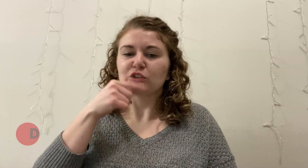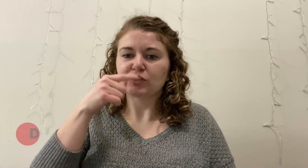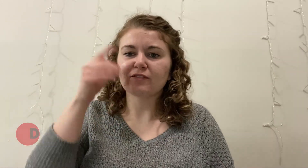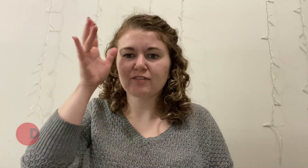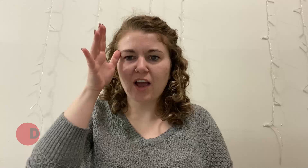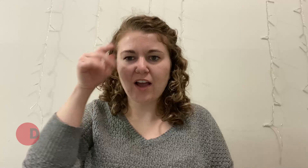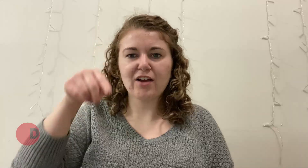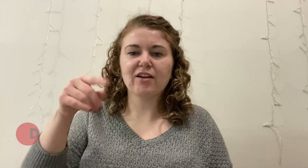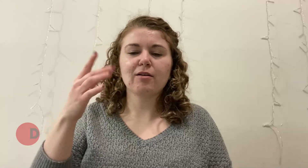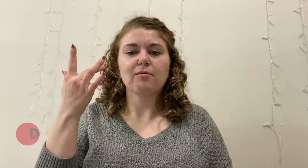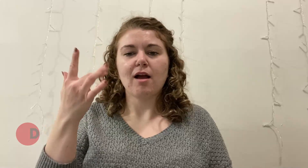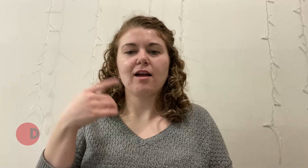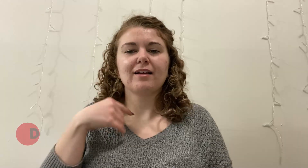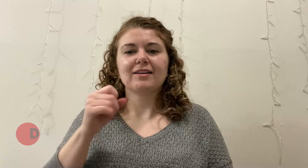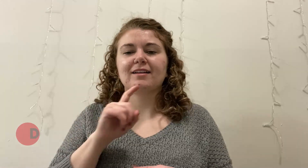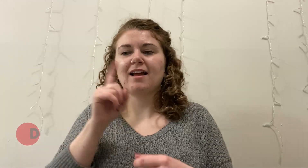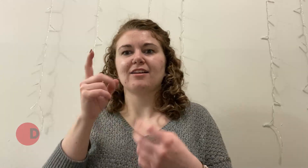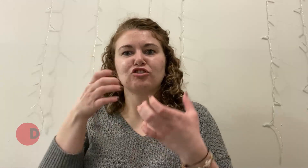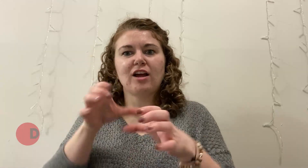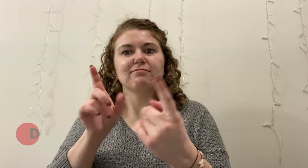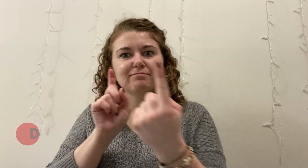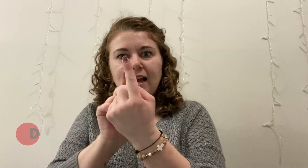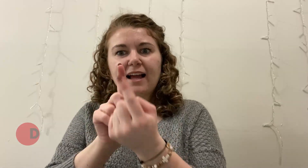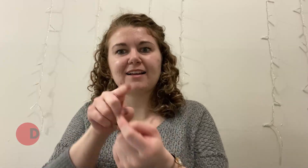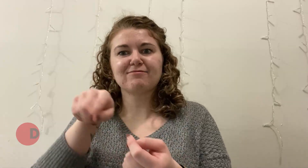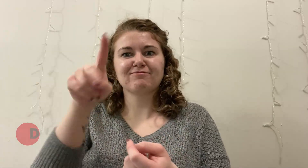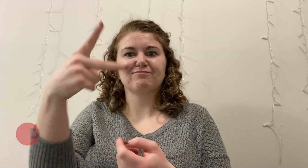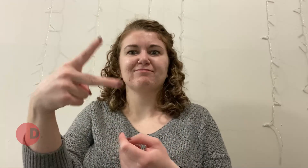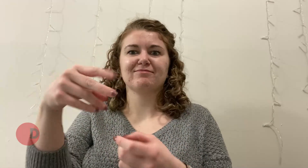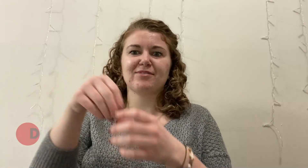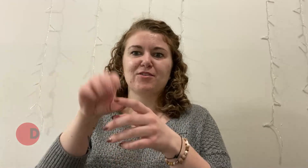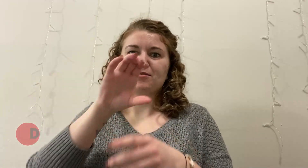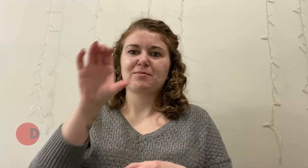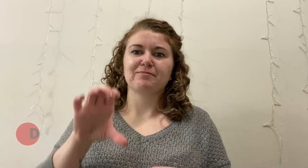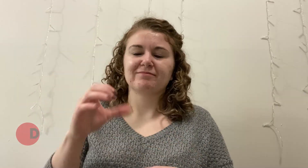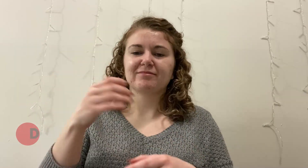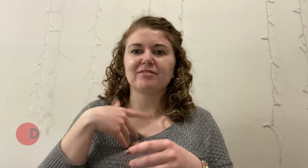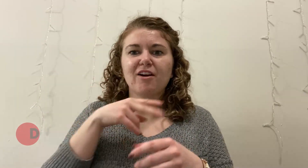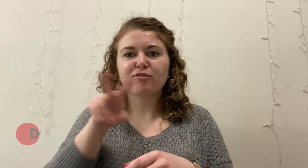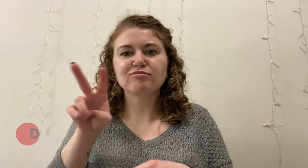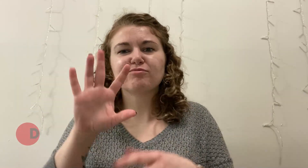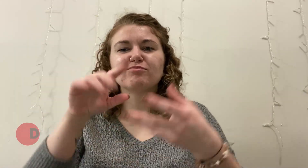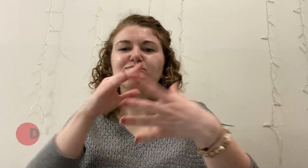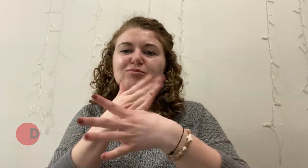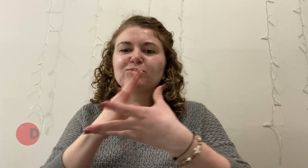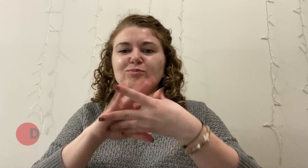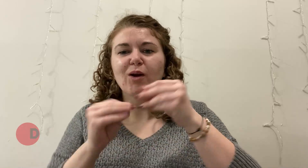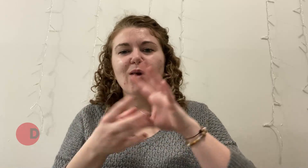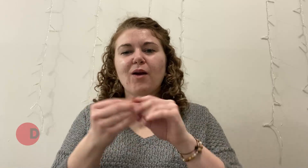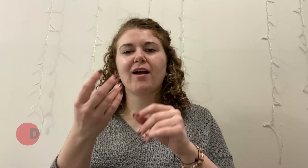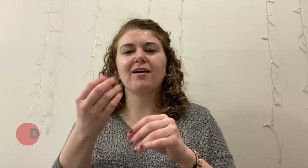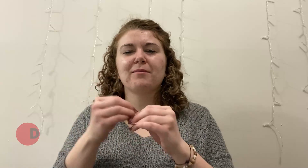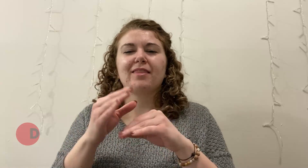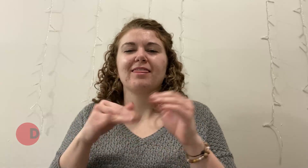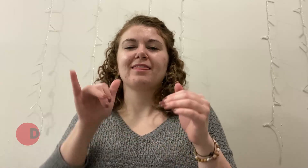Hearing Father" because it gave me a chance to actually meet them both on zoom and share more moments than what is in the book,